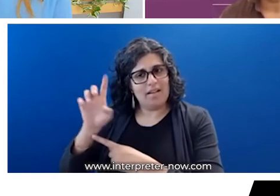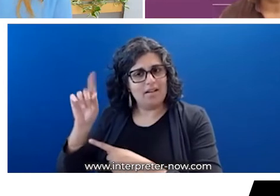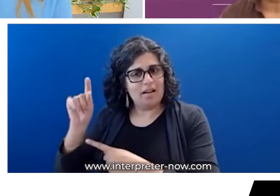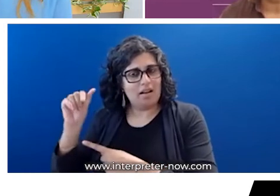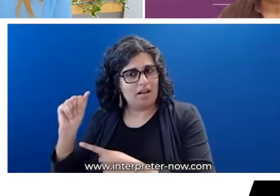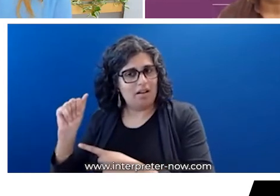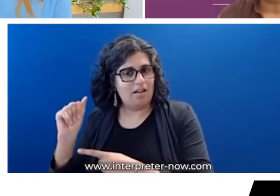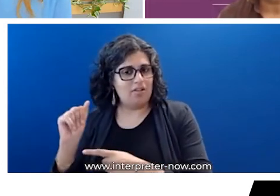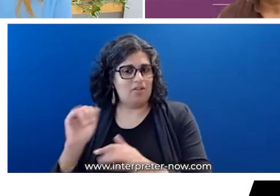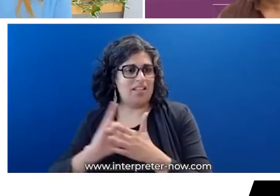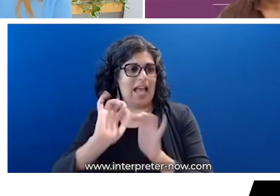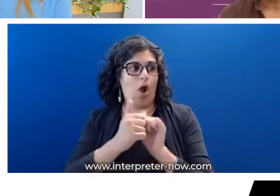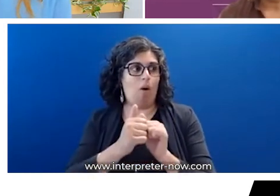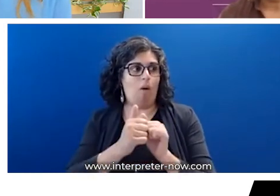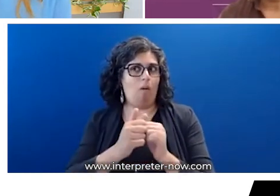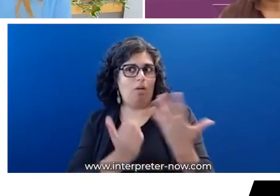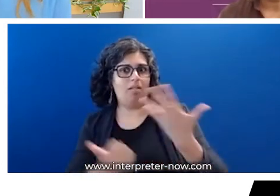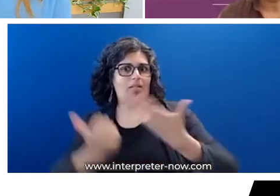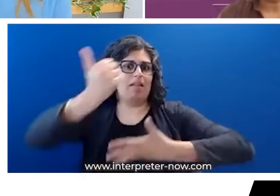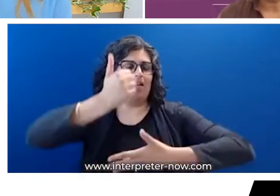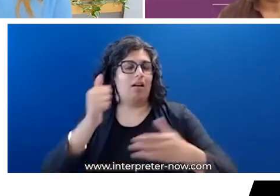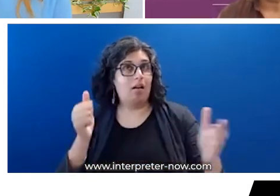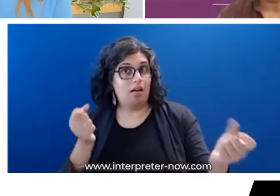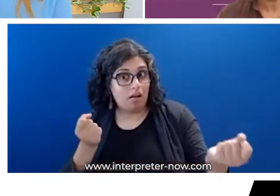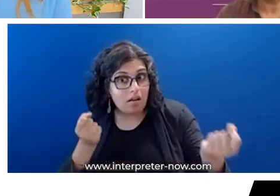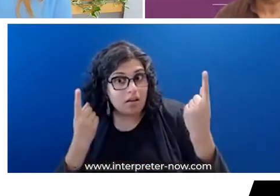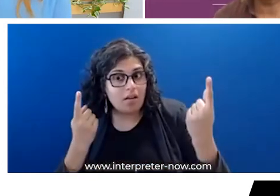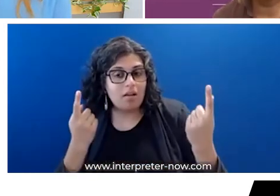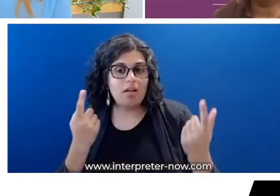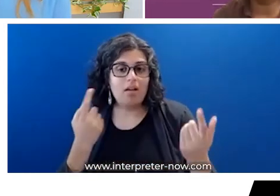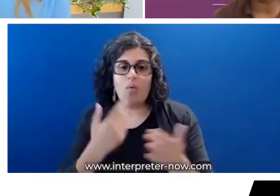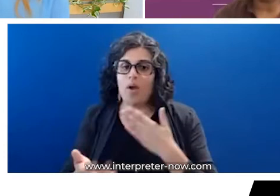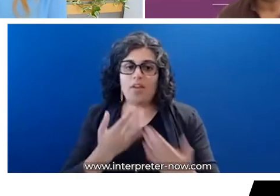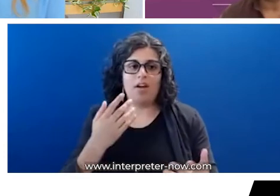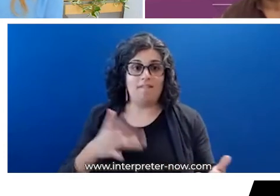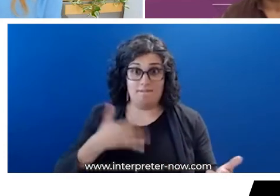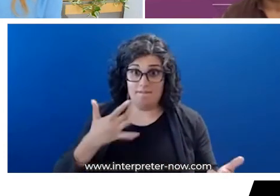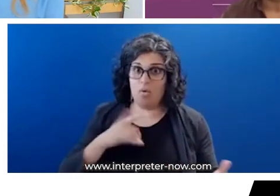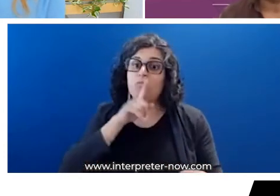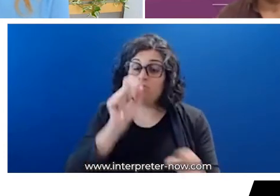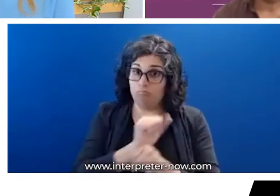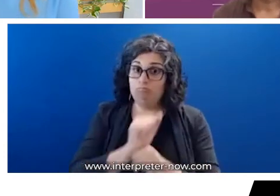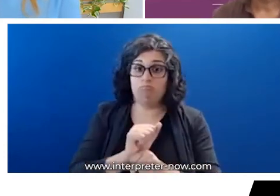can be privy to whether it's perceived or reality inequities that are happening within the workplace.